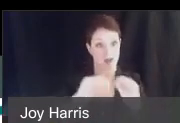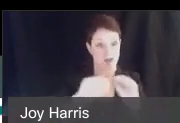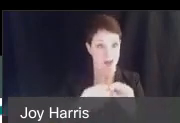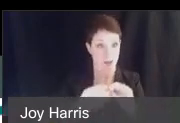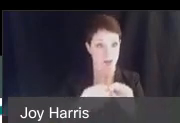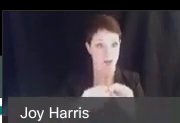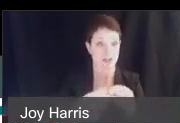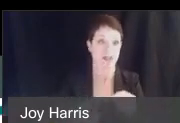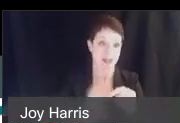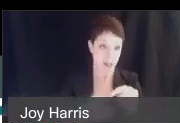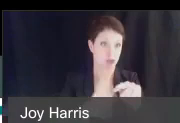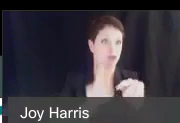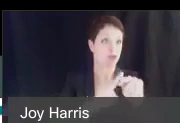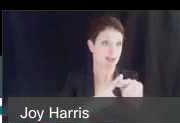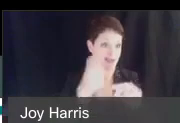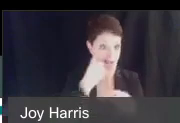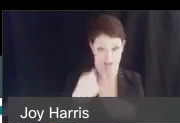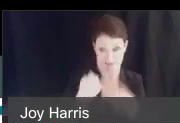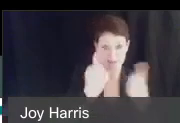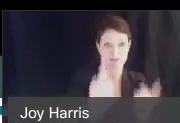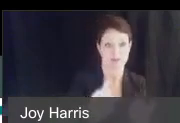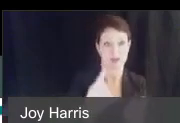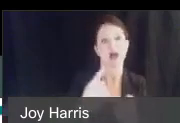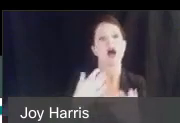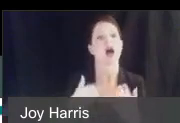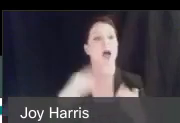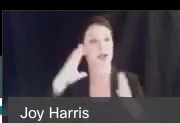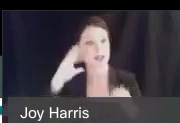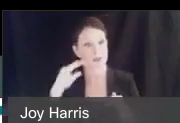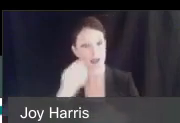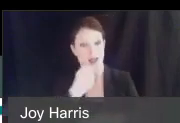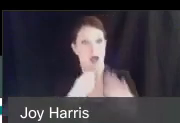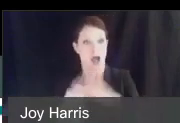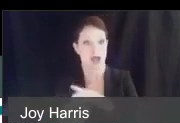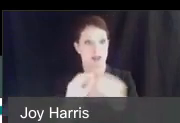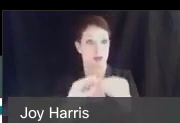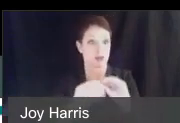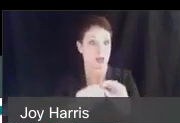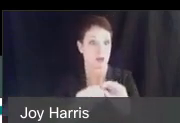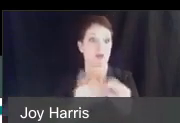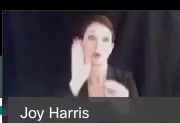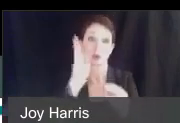over the last several days, I do anticipate that our hospitalization numbers will also increase